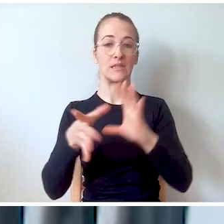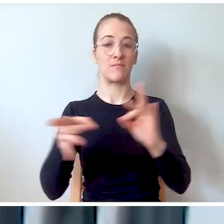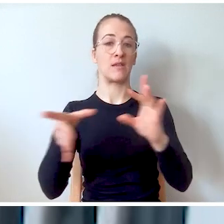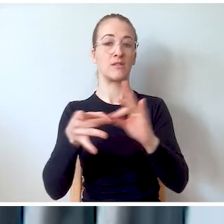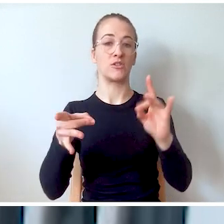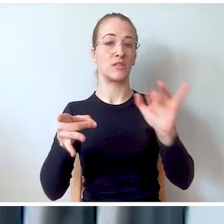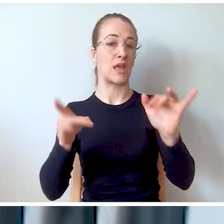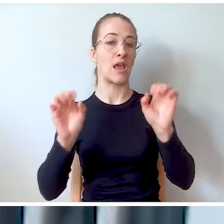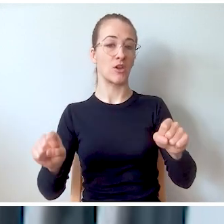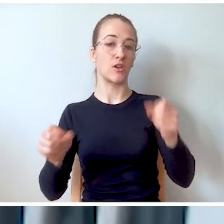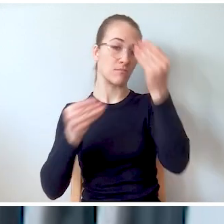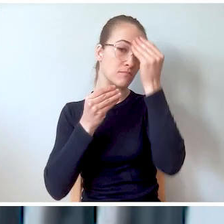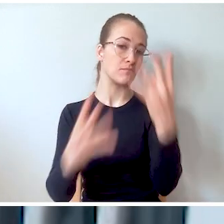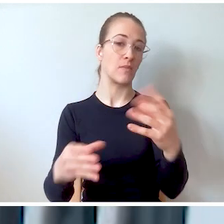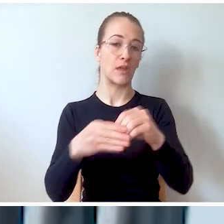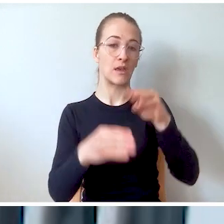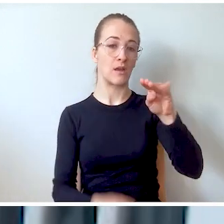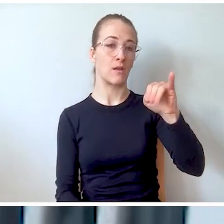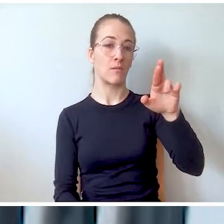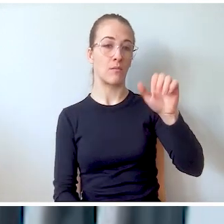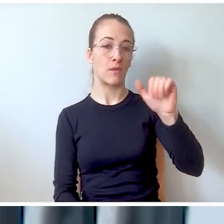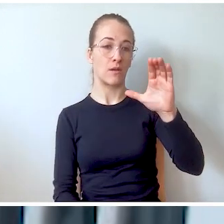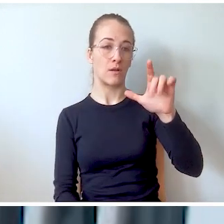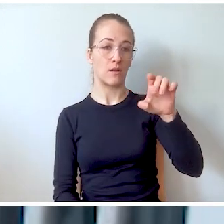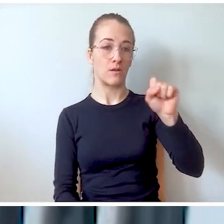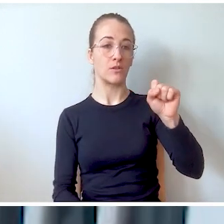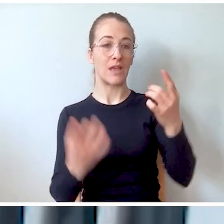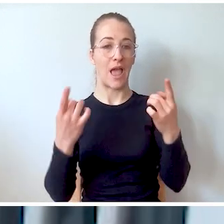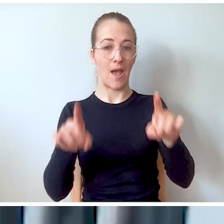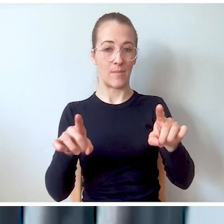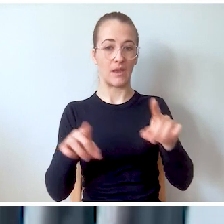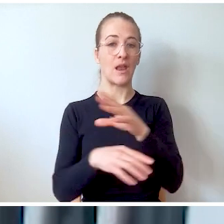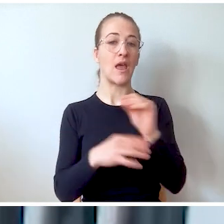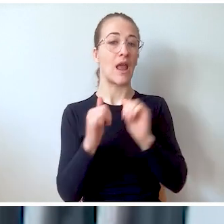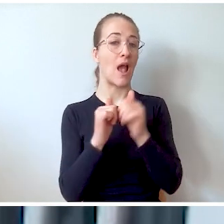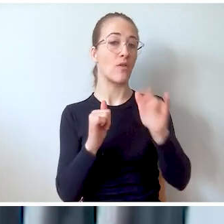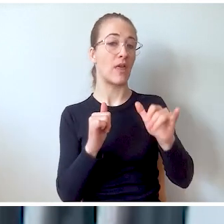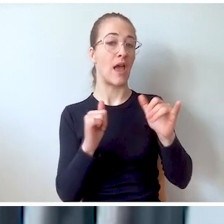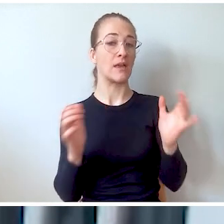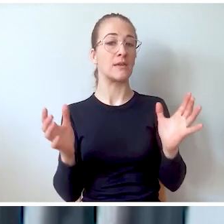that I could convey in Miracles Happen. And how that coupled very closely